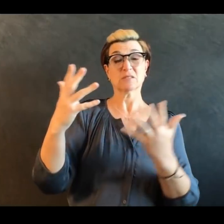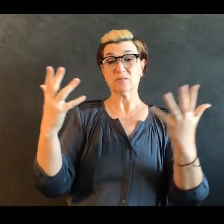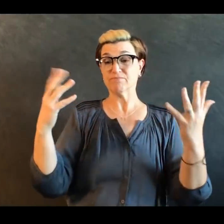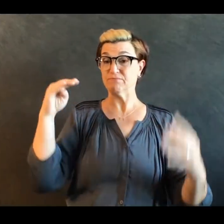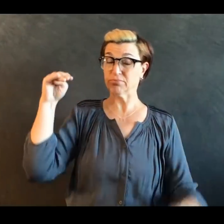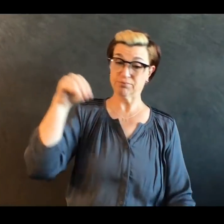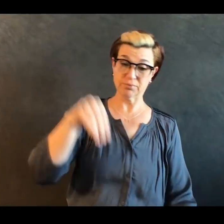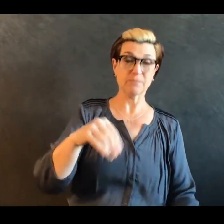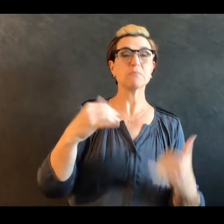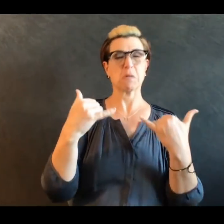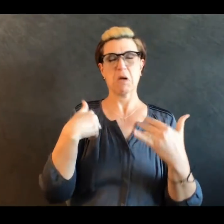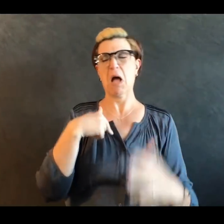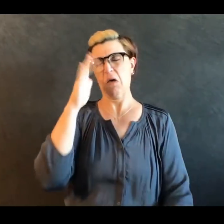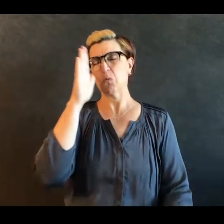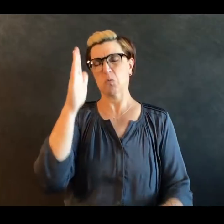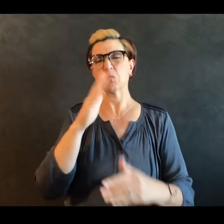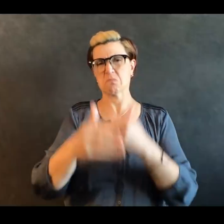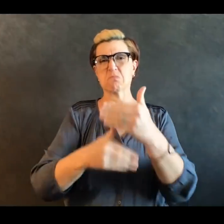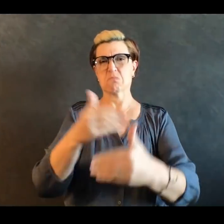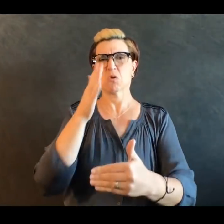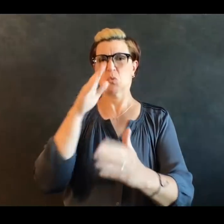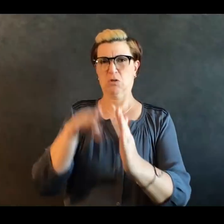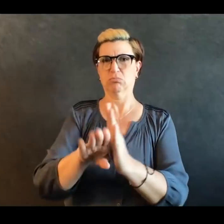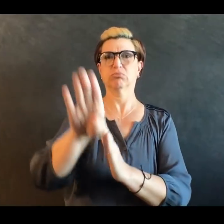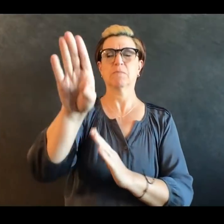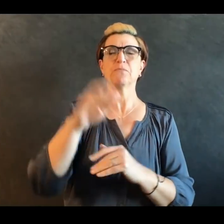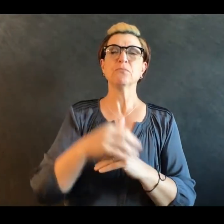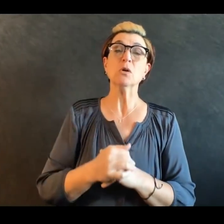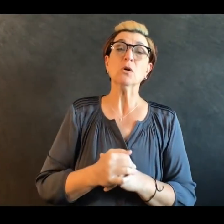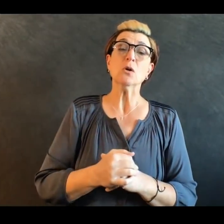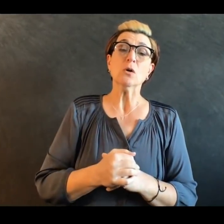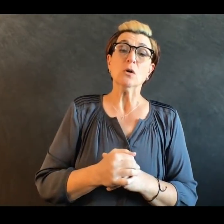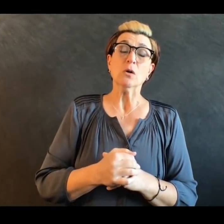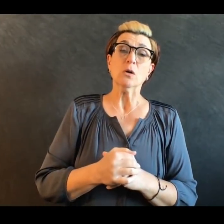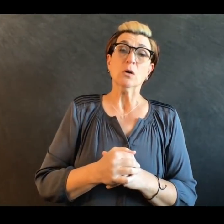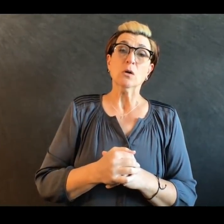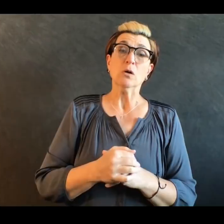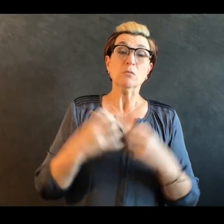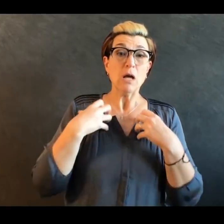advances we've made are critical to our continued progress we've rapidly